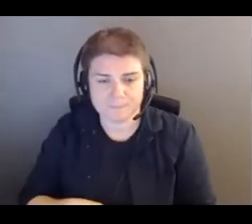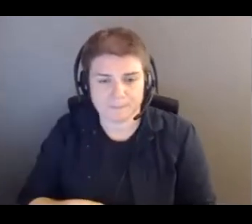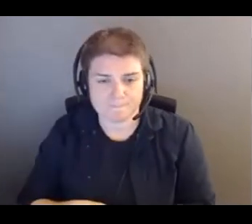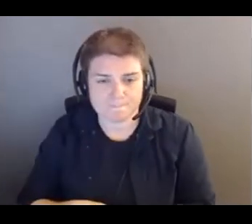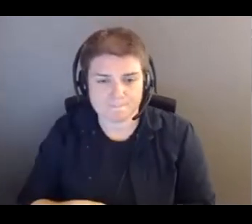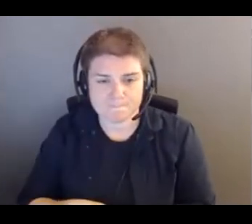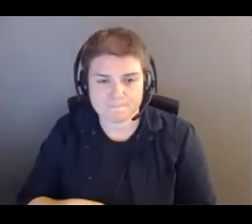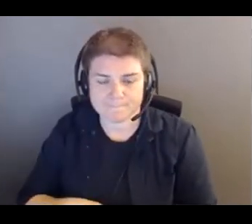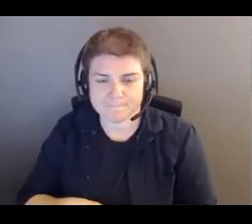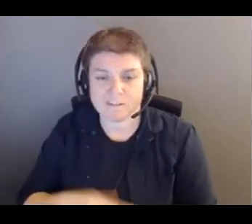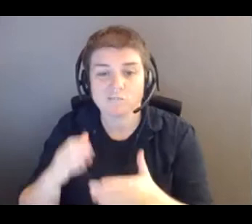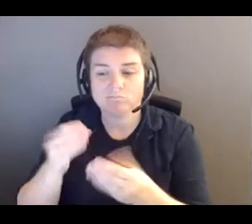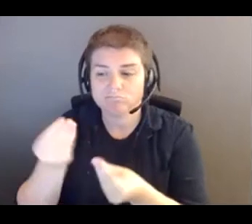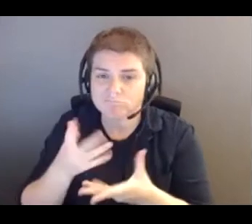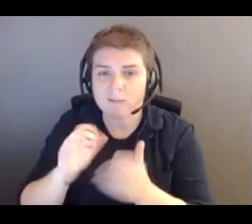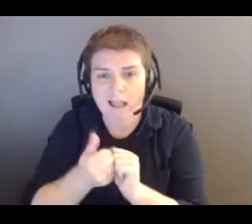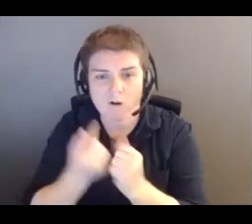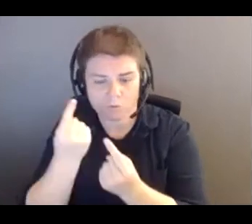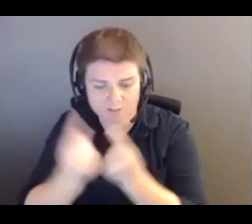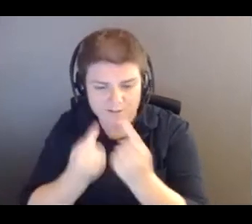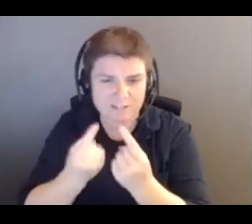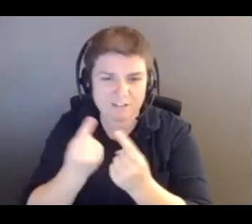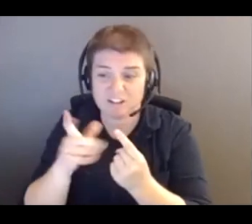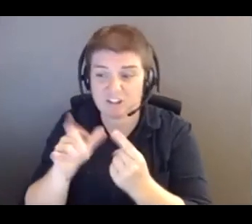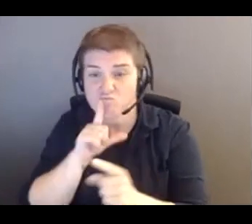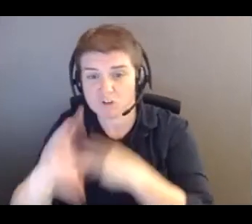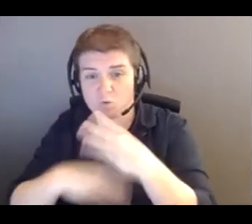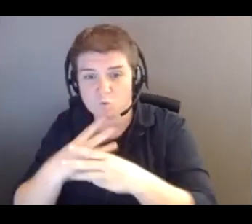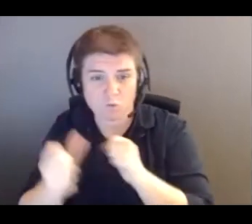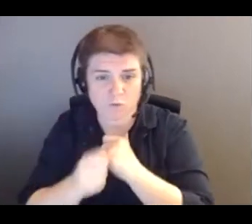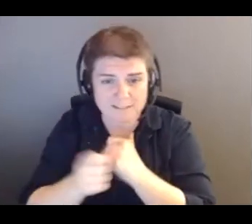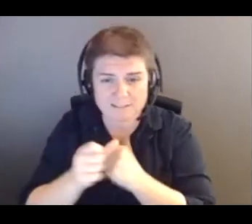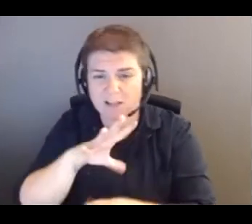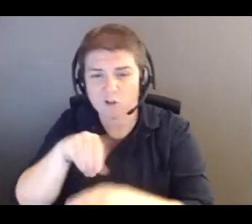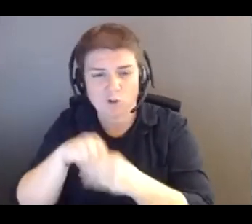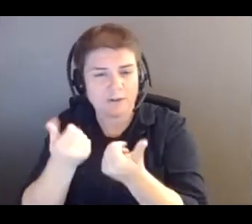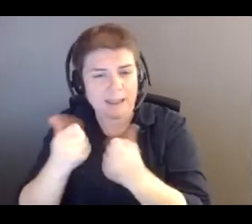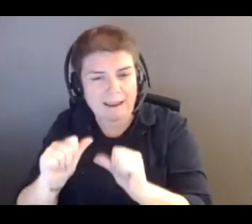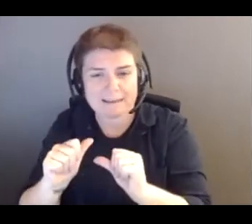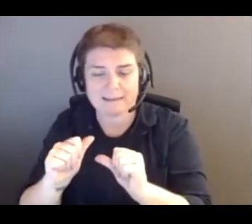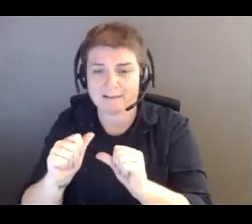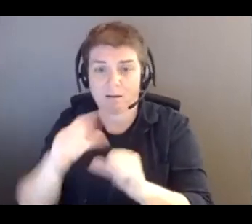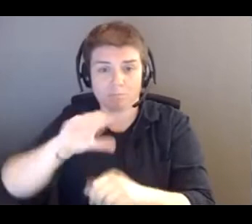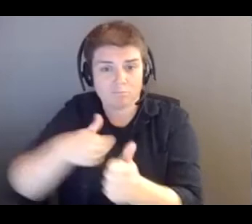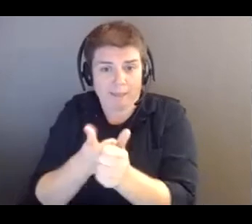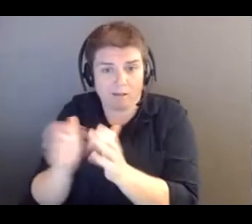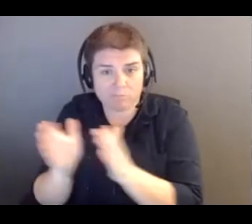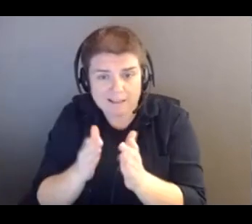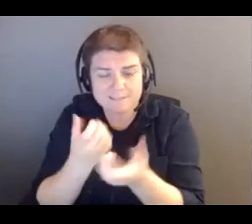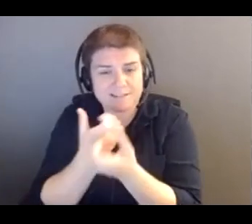are considering these realities and risks in your project plan and include any necessary contingency plans, safety measures or considerations